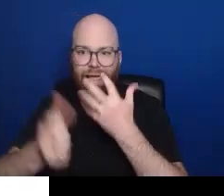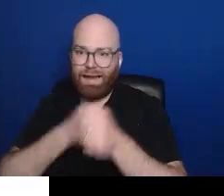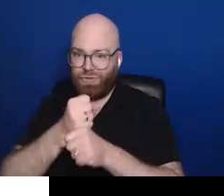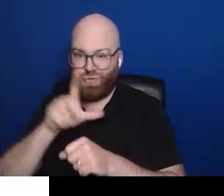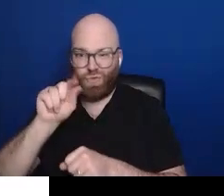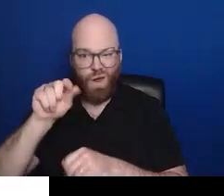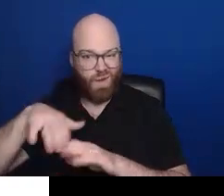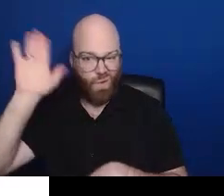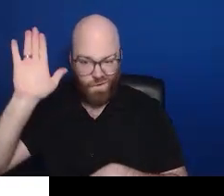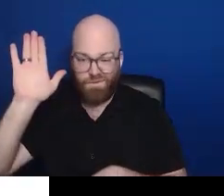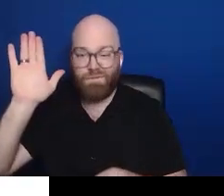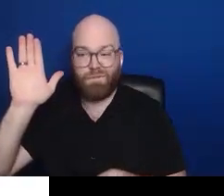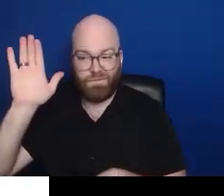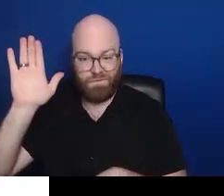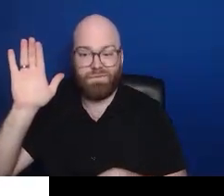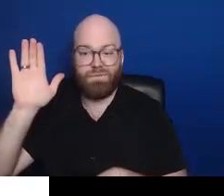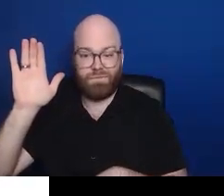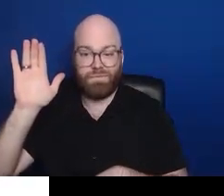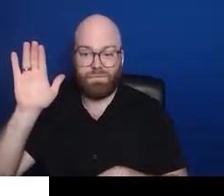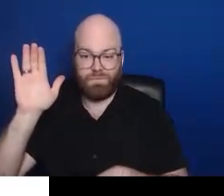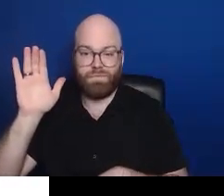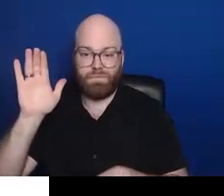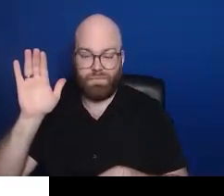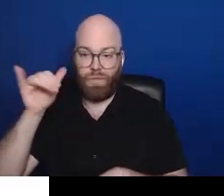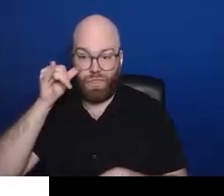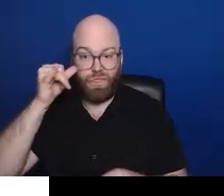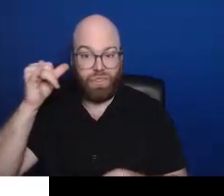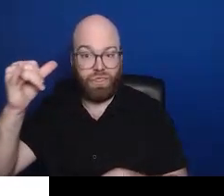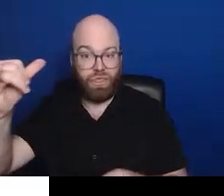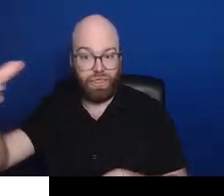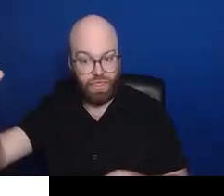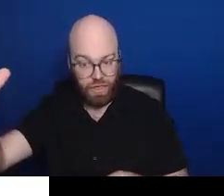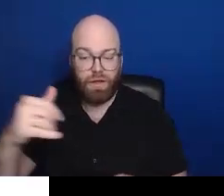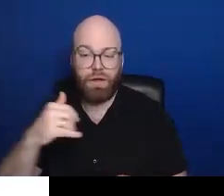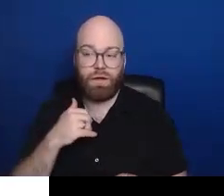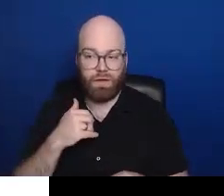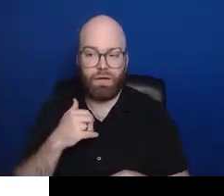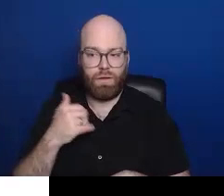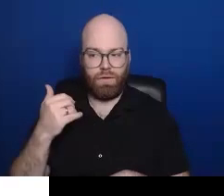And then for me to be able to, ask for that visa, request that visa. Right.